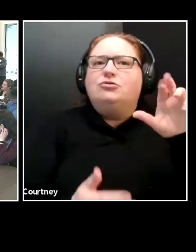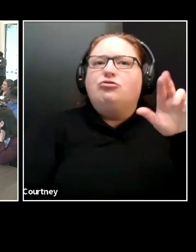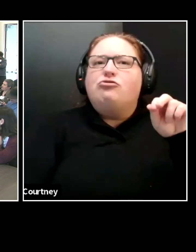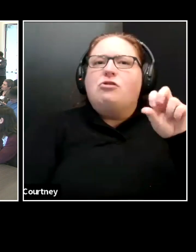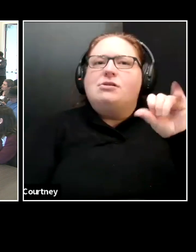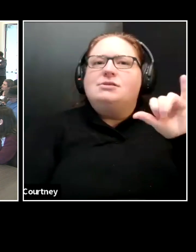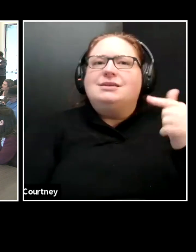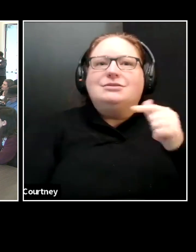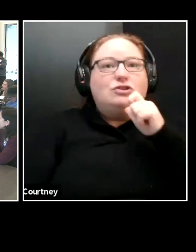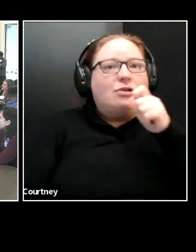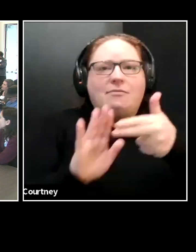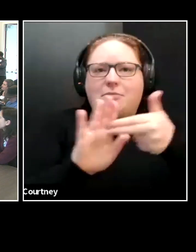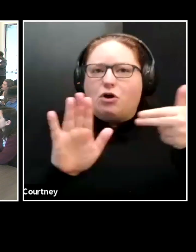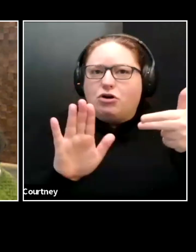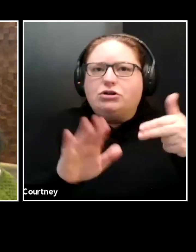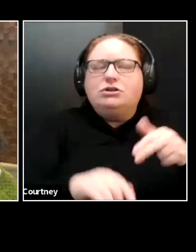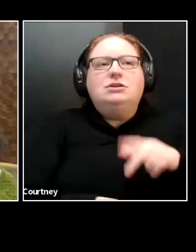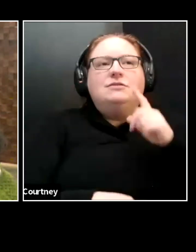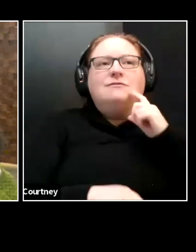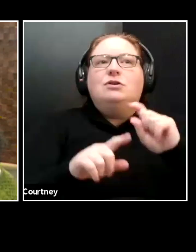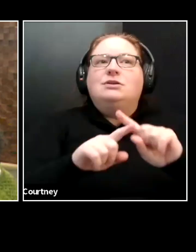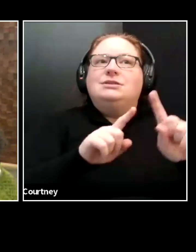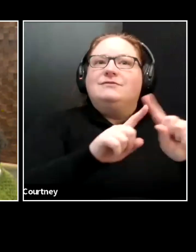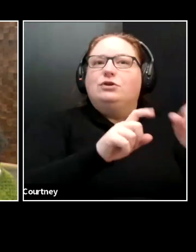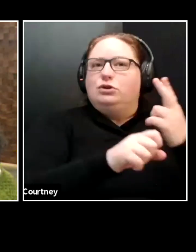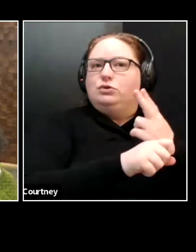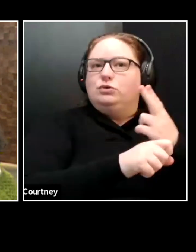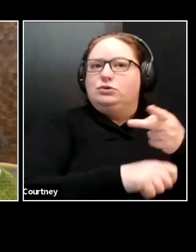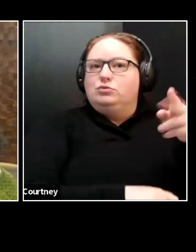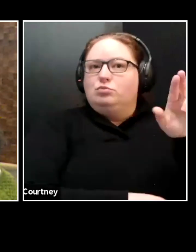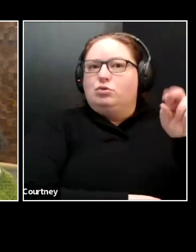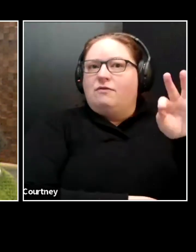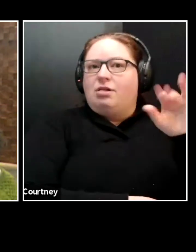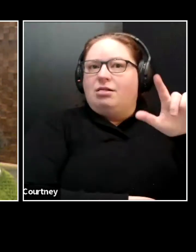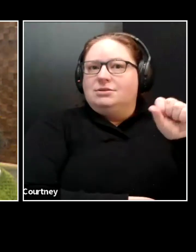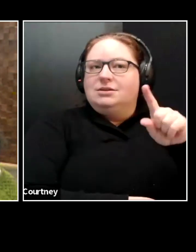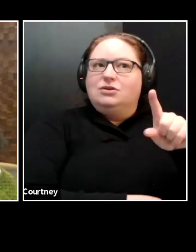maybe for the different user profiles that you've talked about and the four different user profiles,